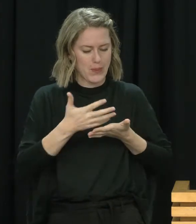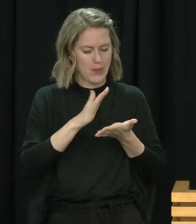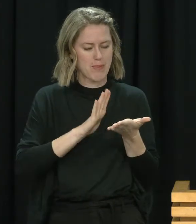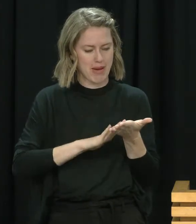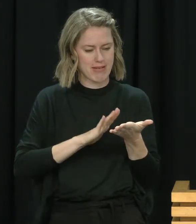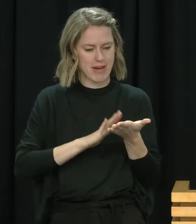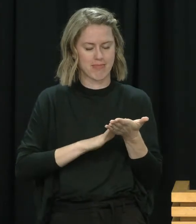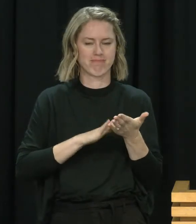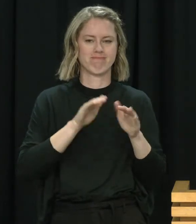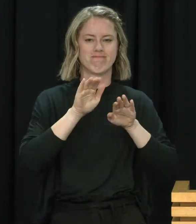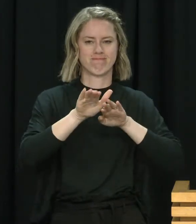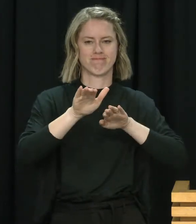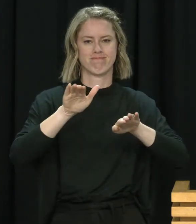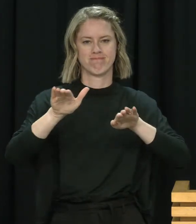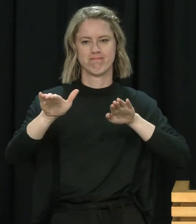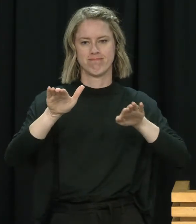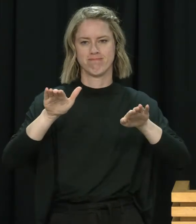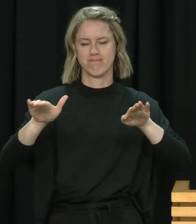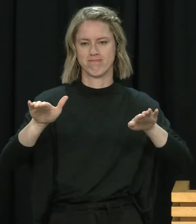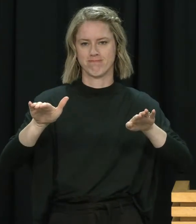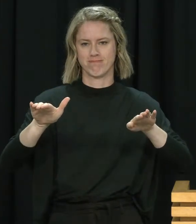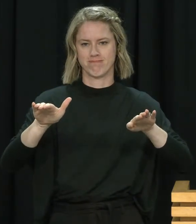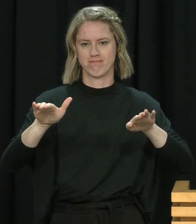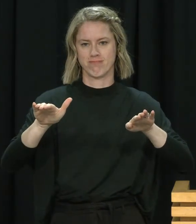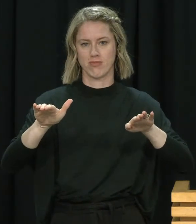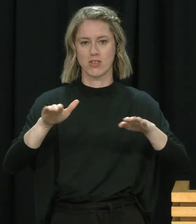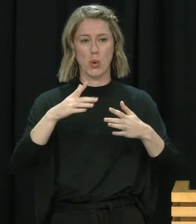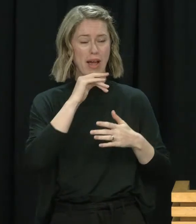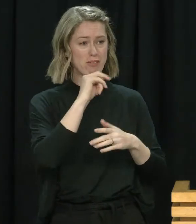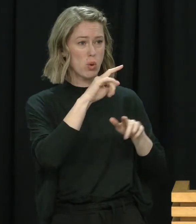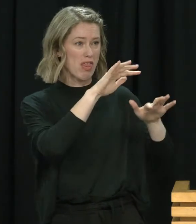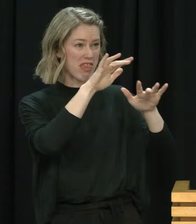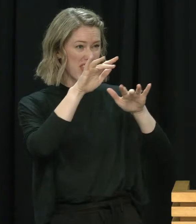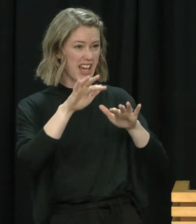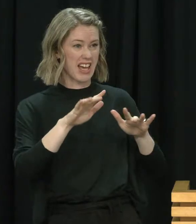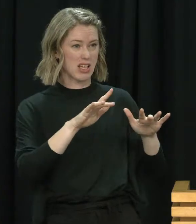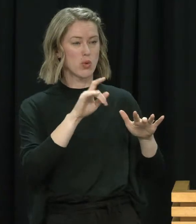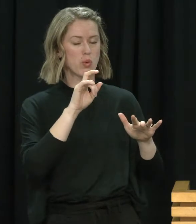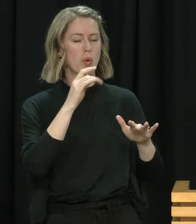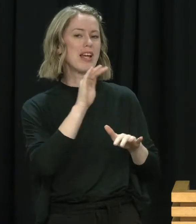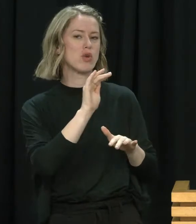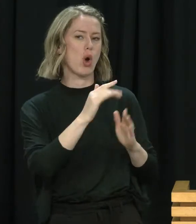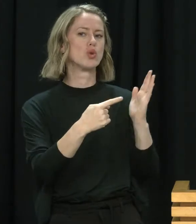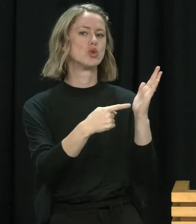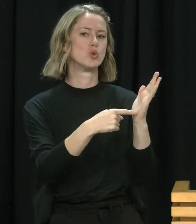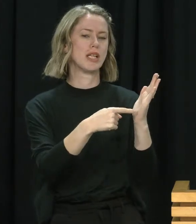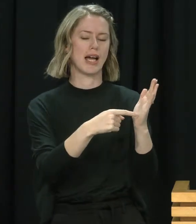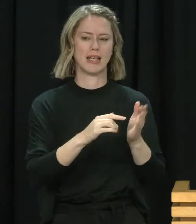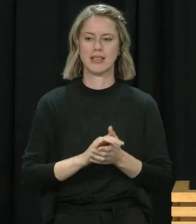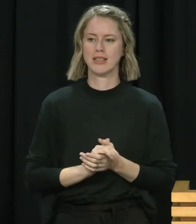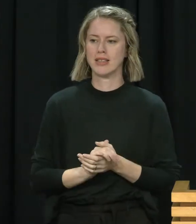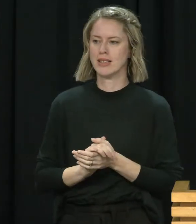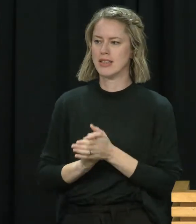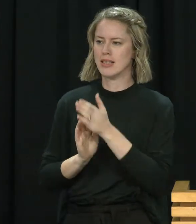over the next few days. Cabinet will discuss those on Monday and then we'll be able